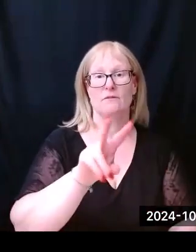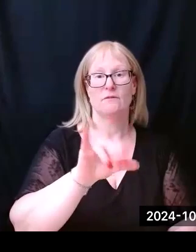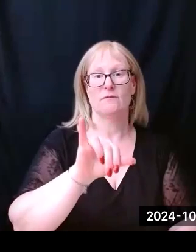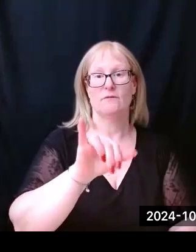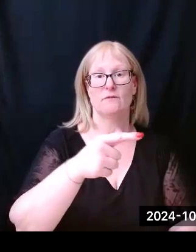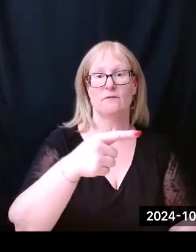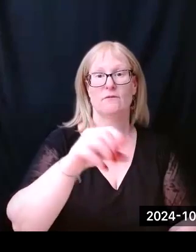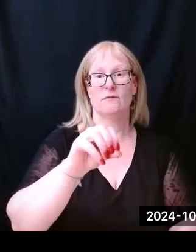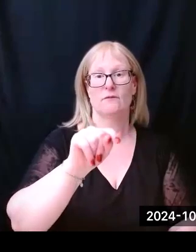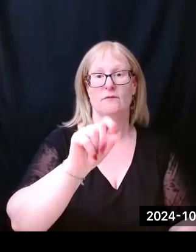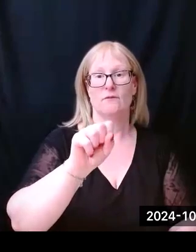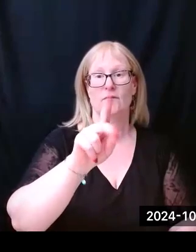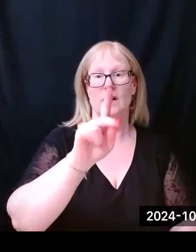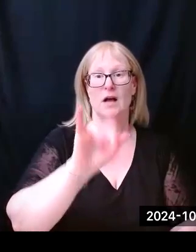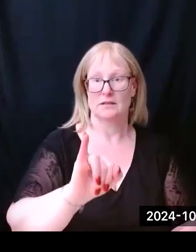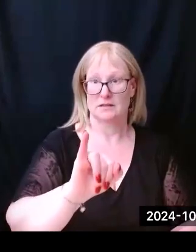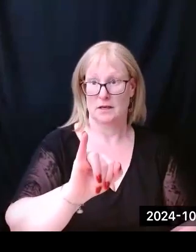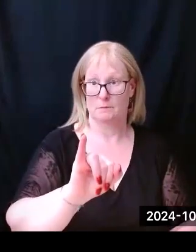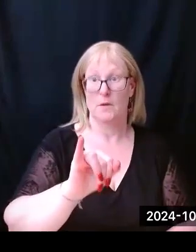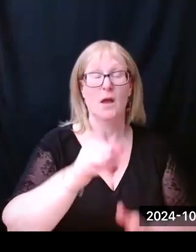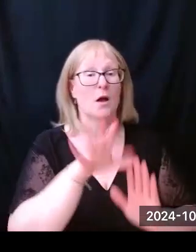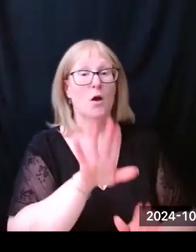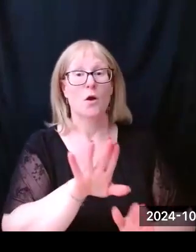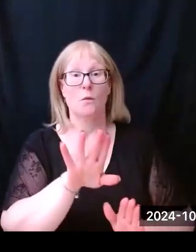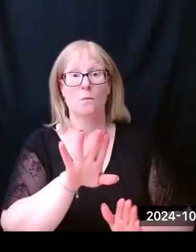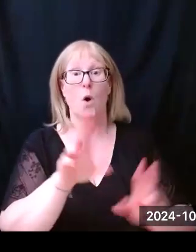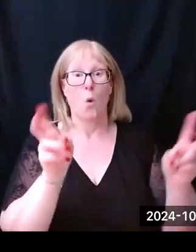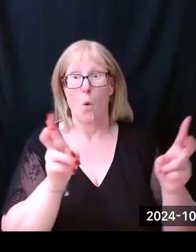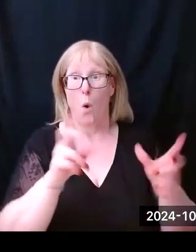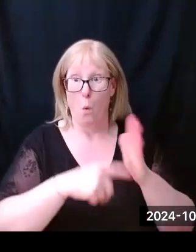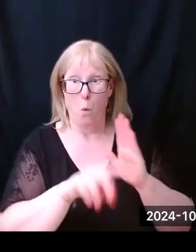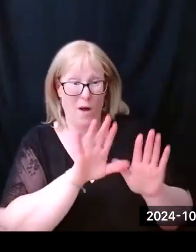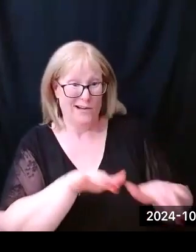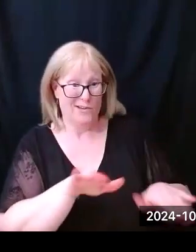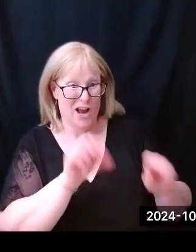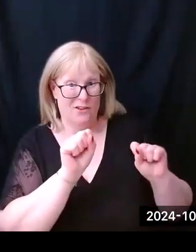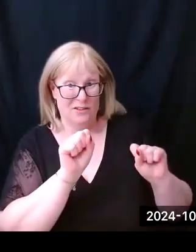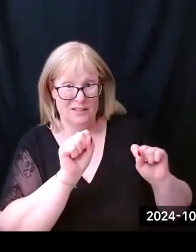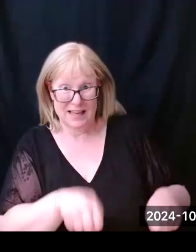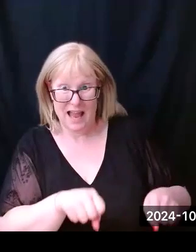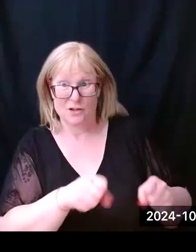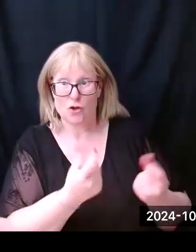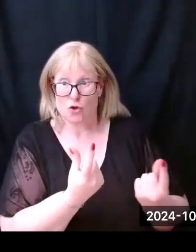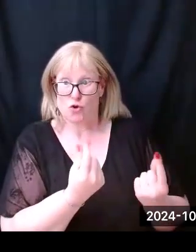What this means is that process of scaffolding is so critical to how kids learn.